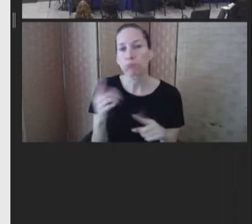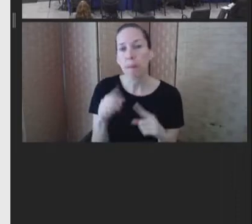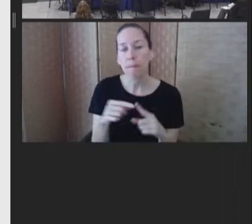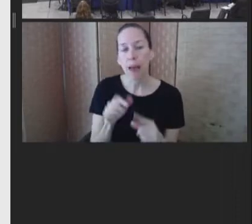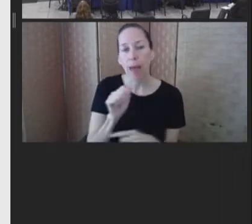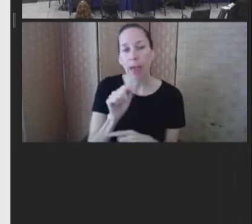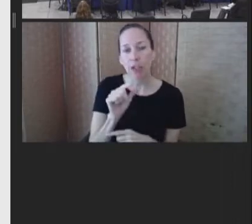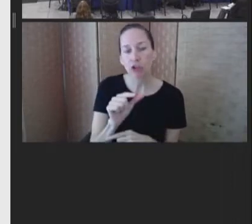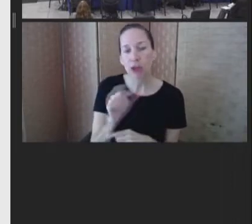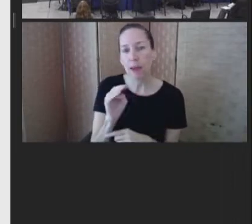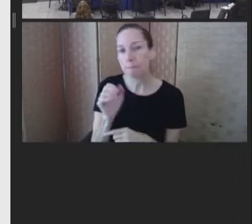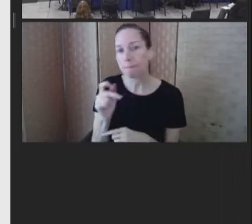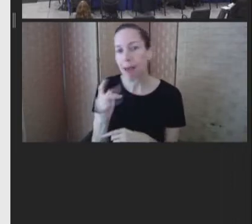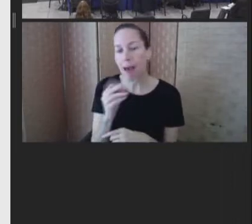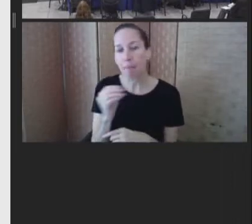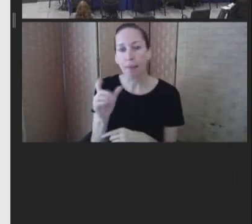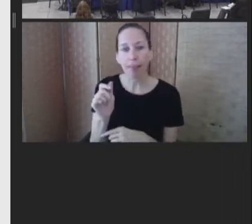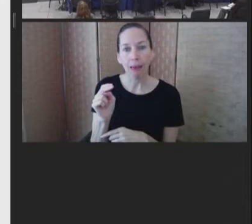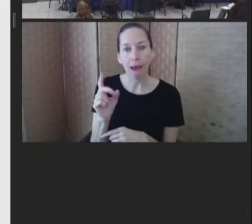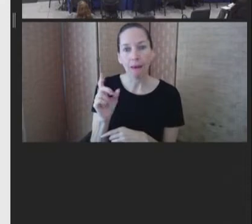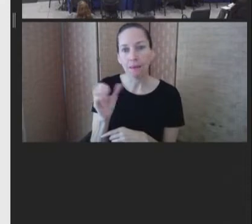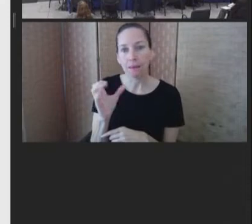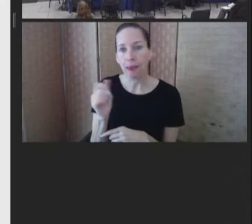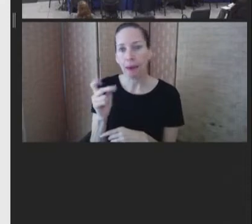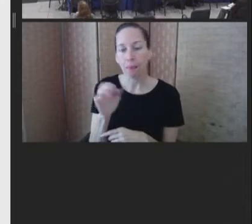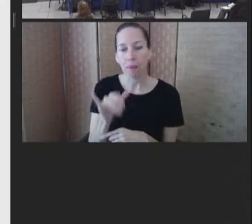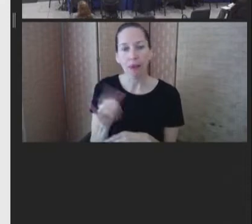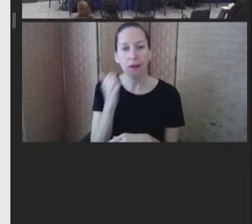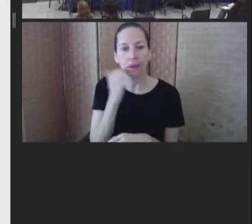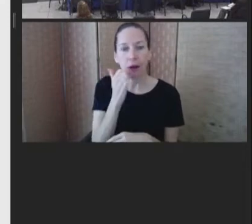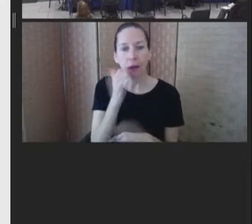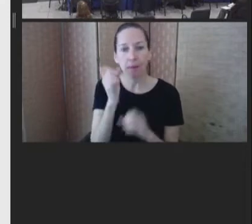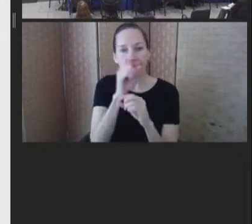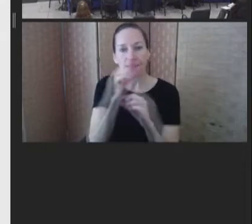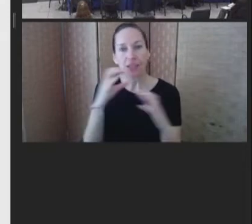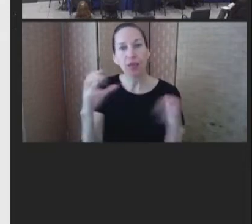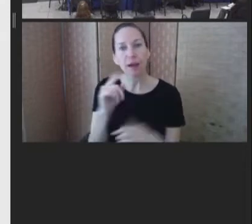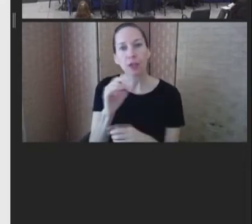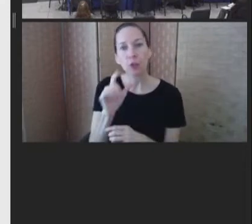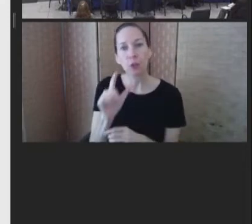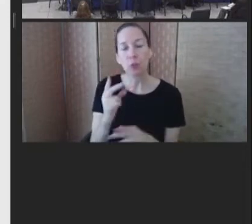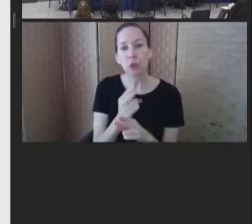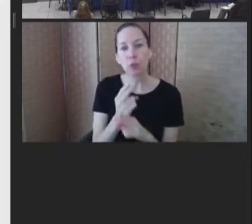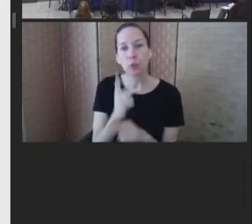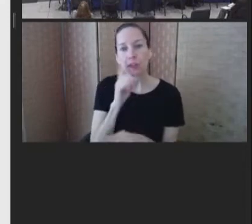landscape. Those are common visualization tools used to update influenza vaccine formulation. So,